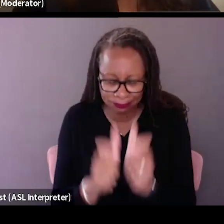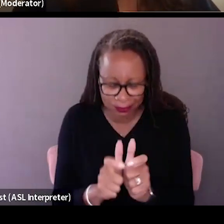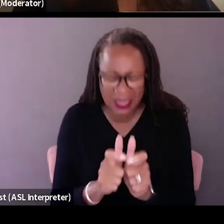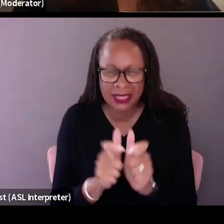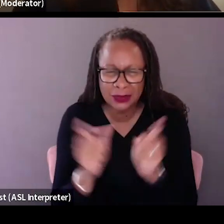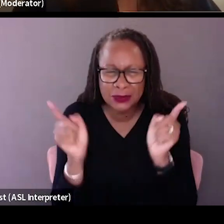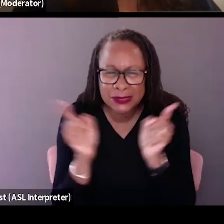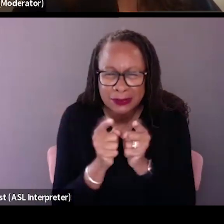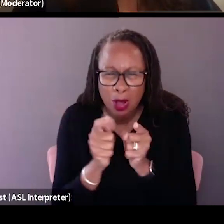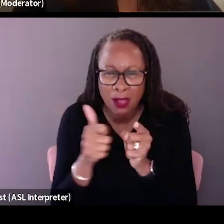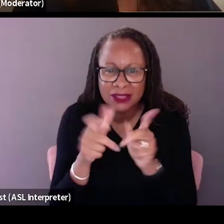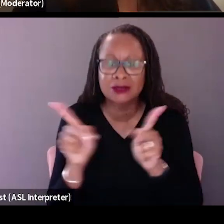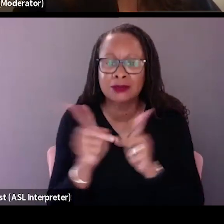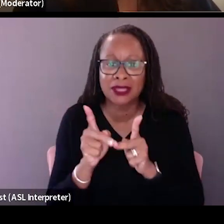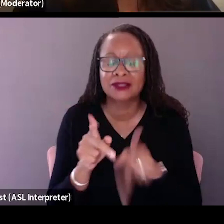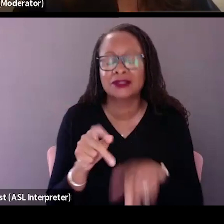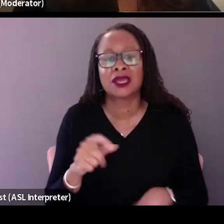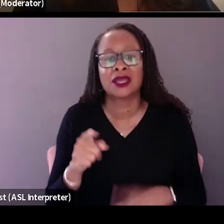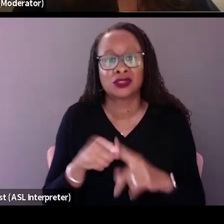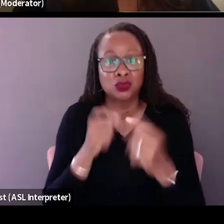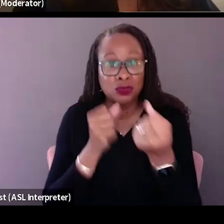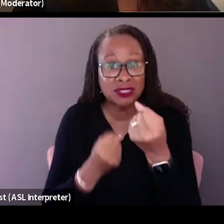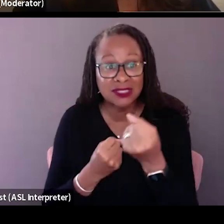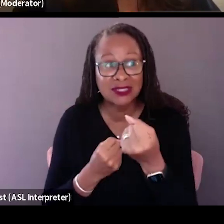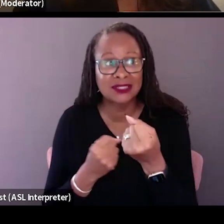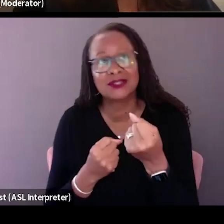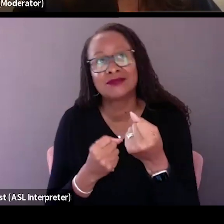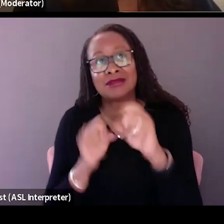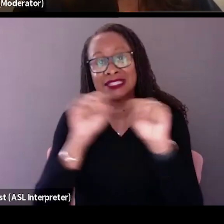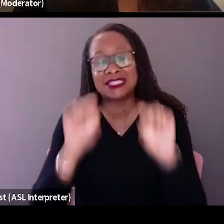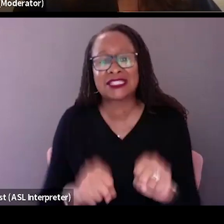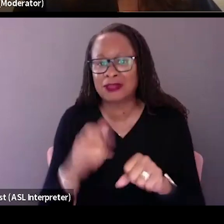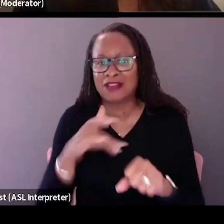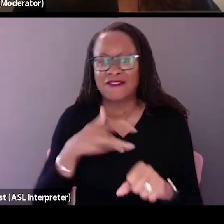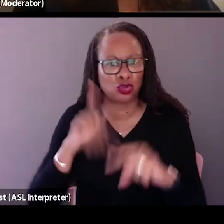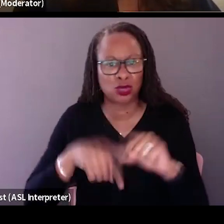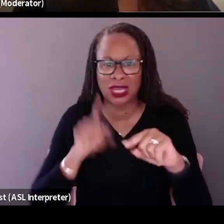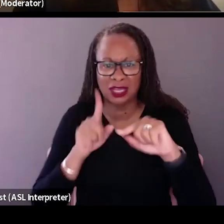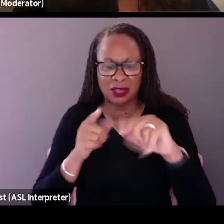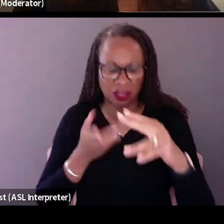you know, a system that feels impenetrable and through that lens,